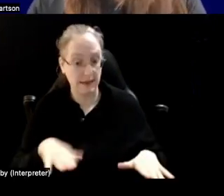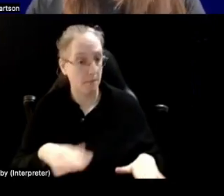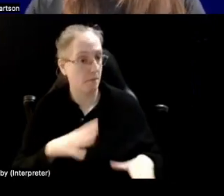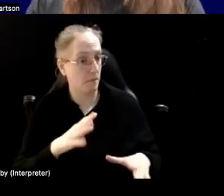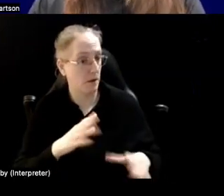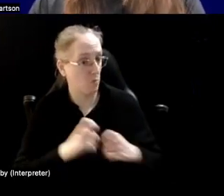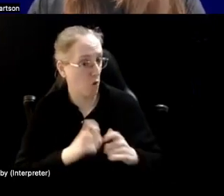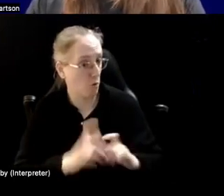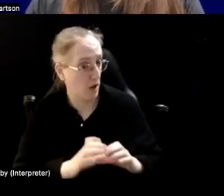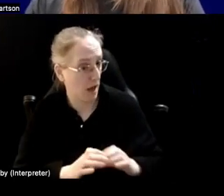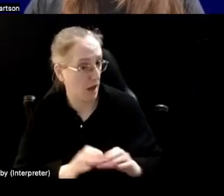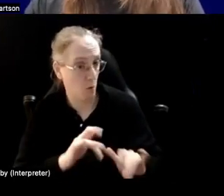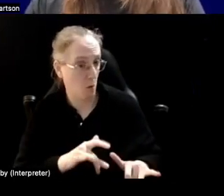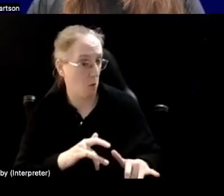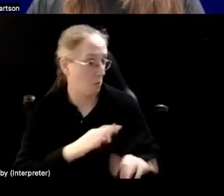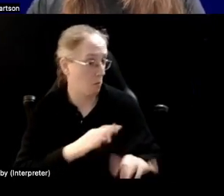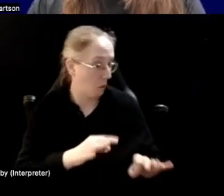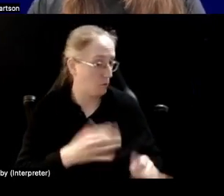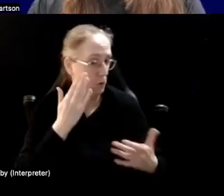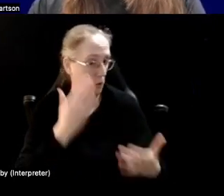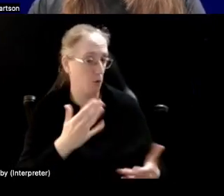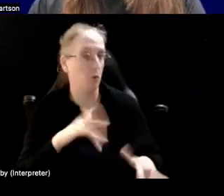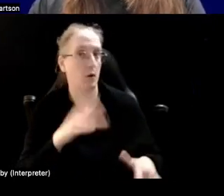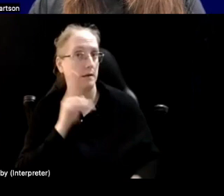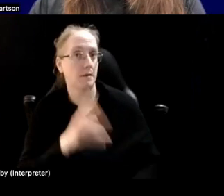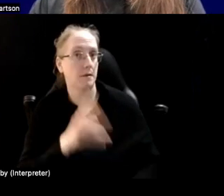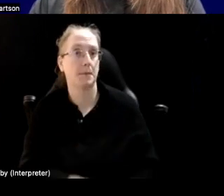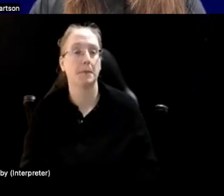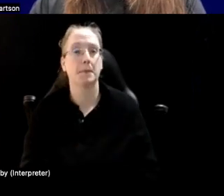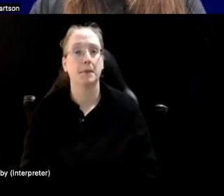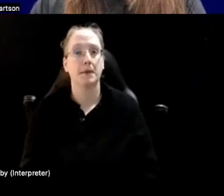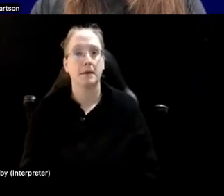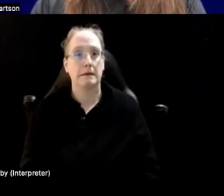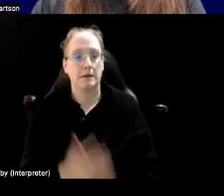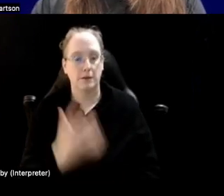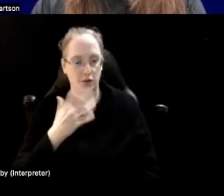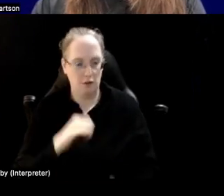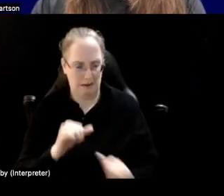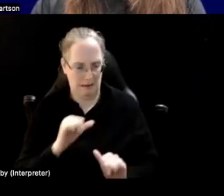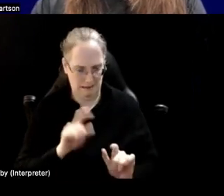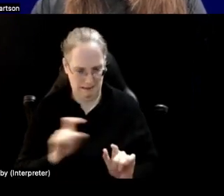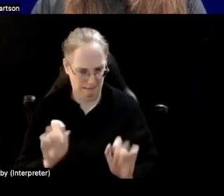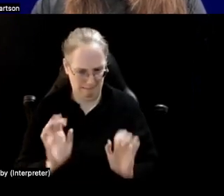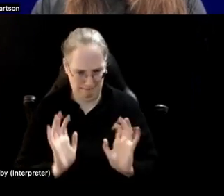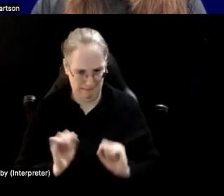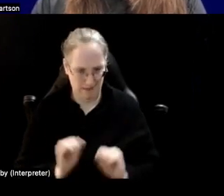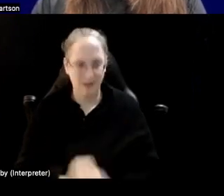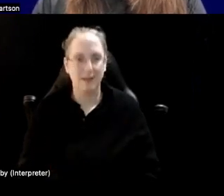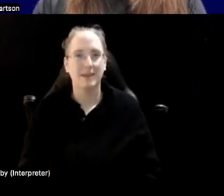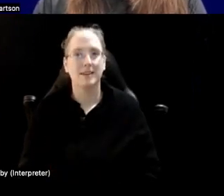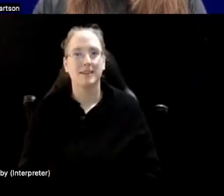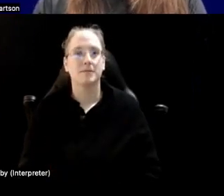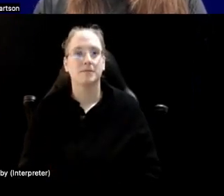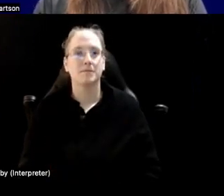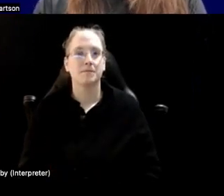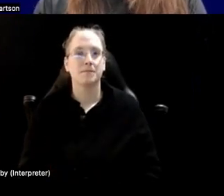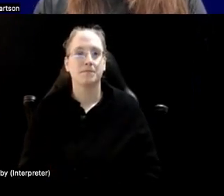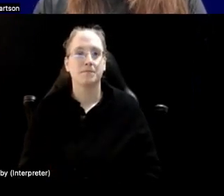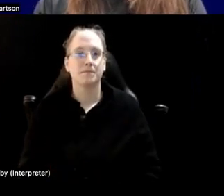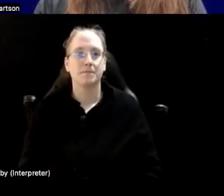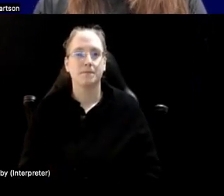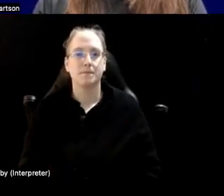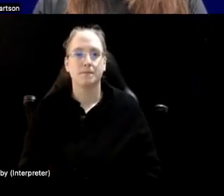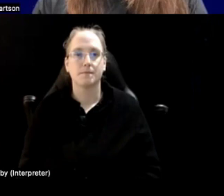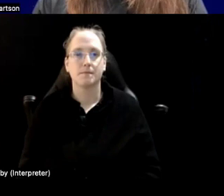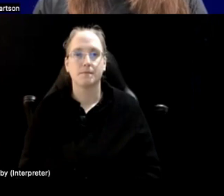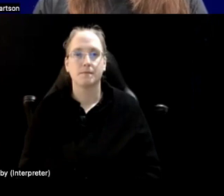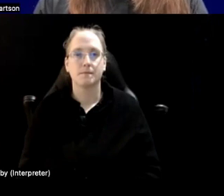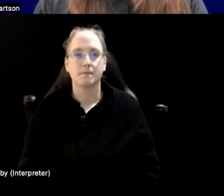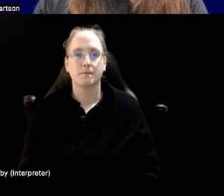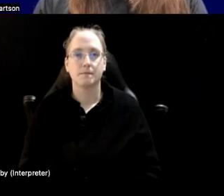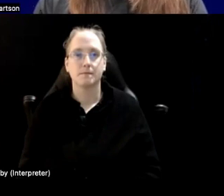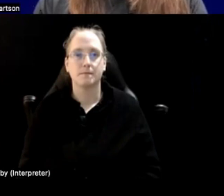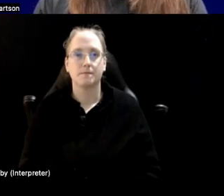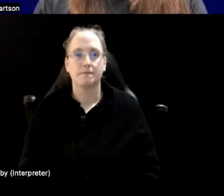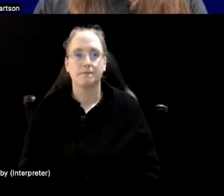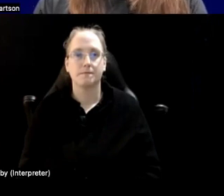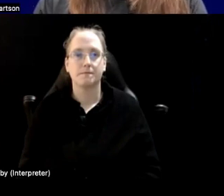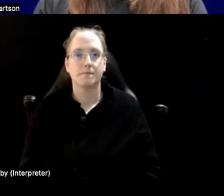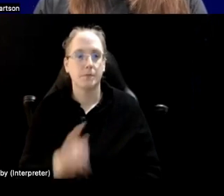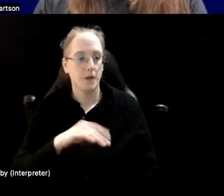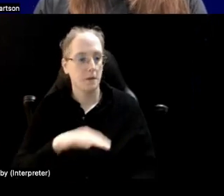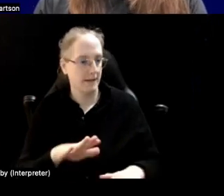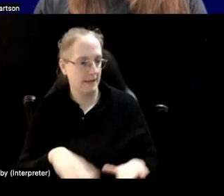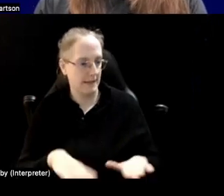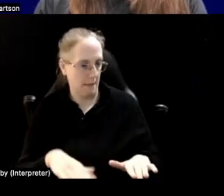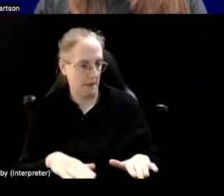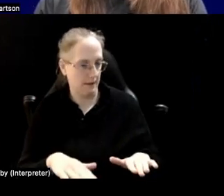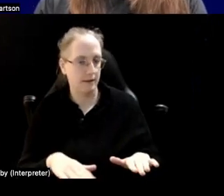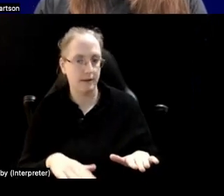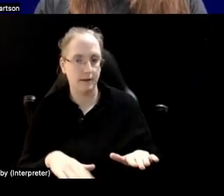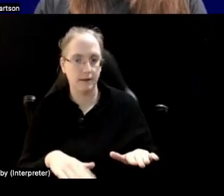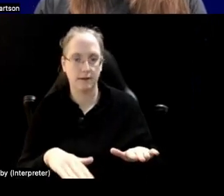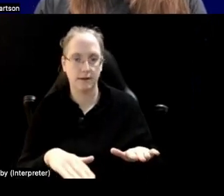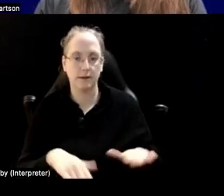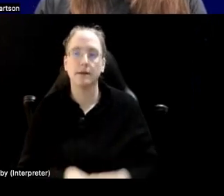Whoops, sorry. Tricky bit with the film again. We get back to the tapping on the table,